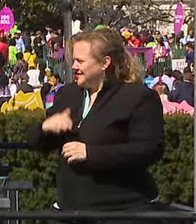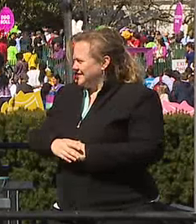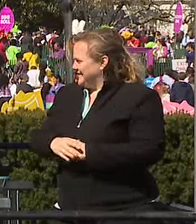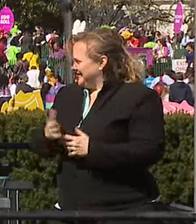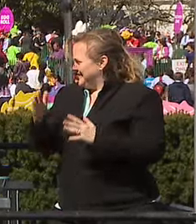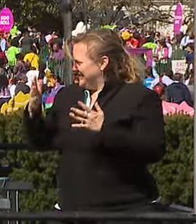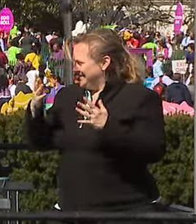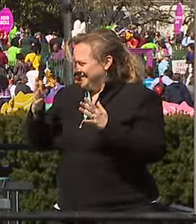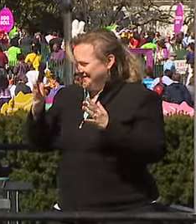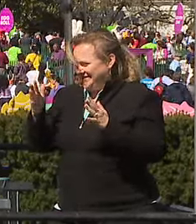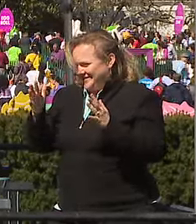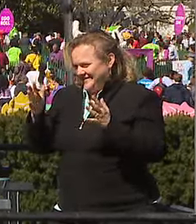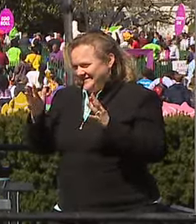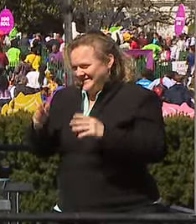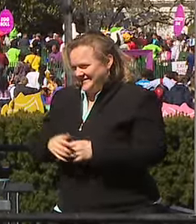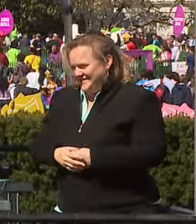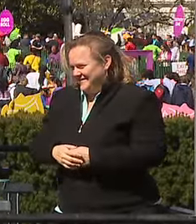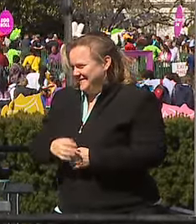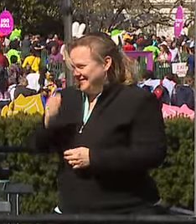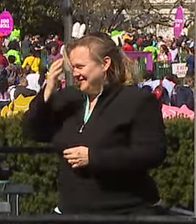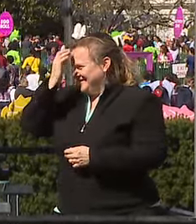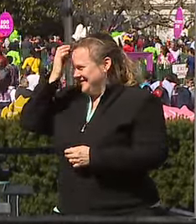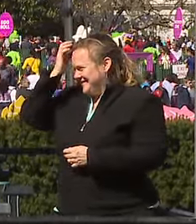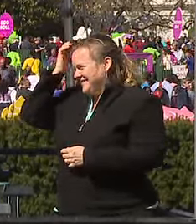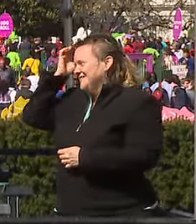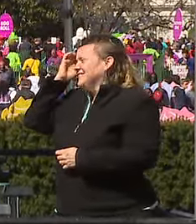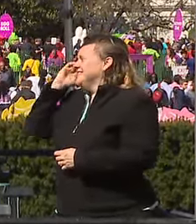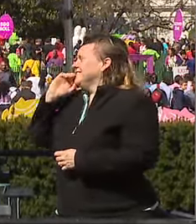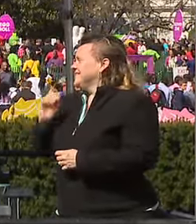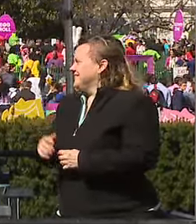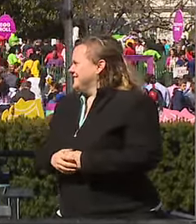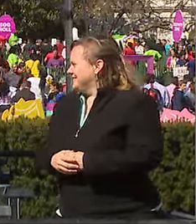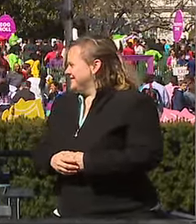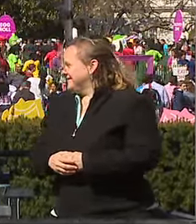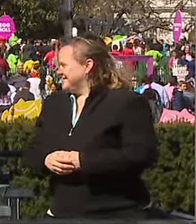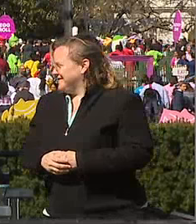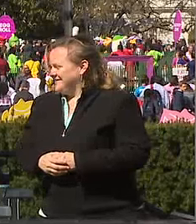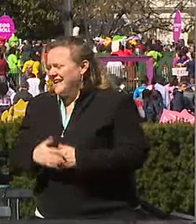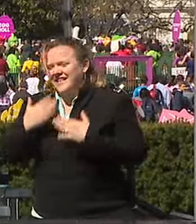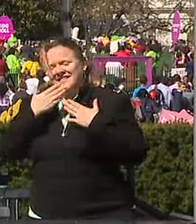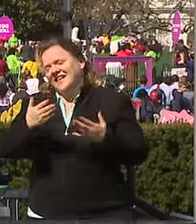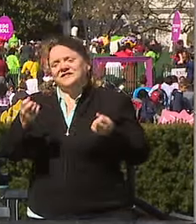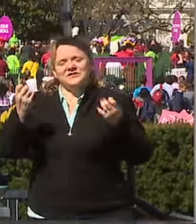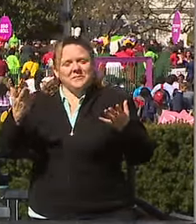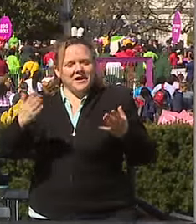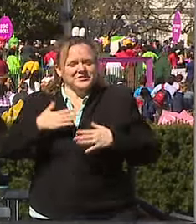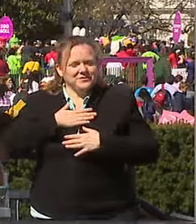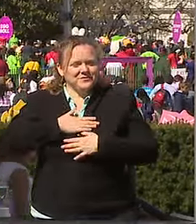High five. Yeah. Thank you so much. I appreciate it.